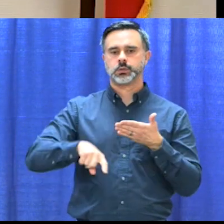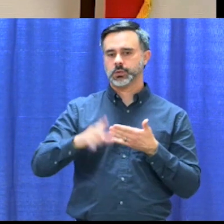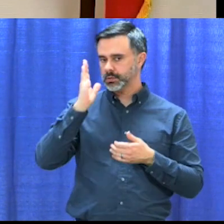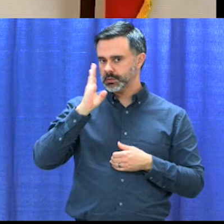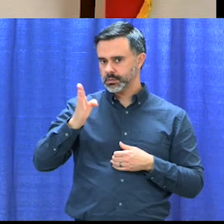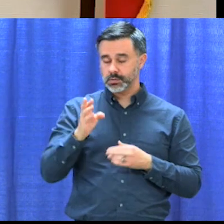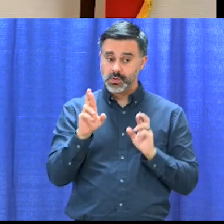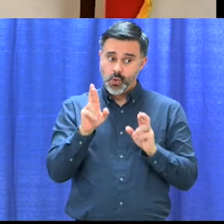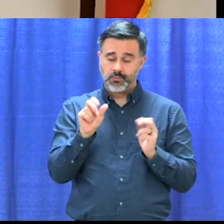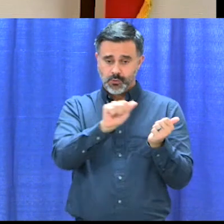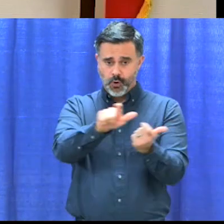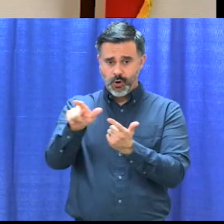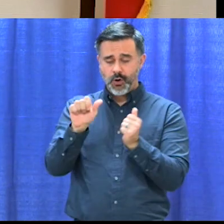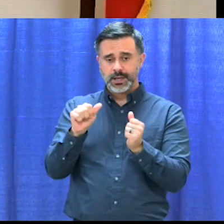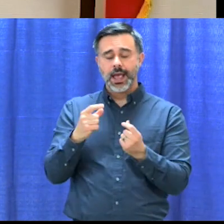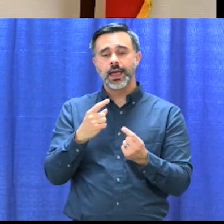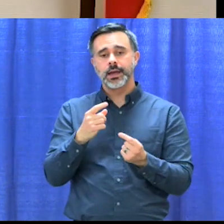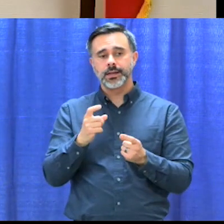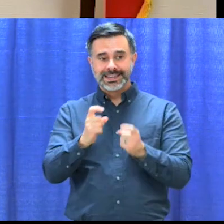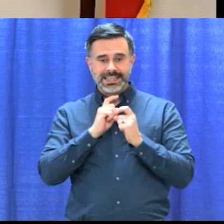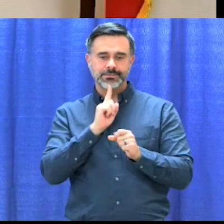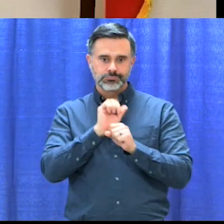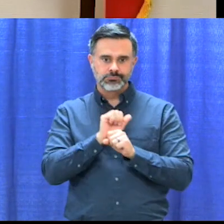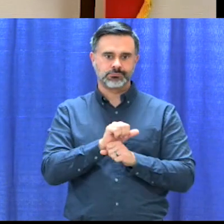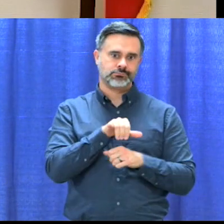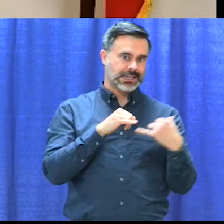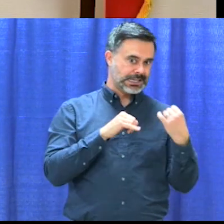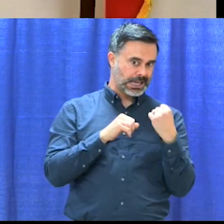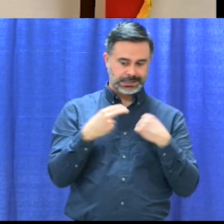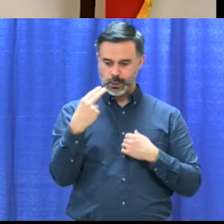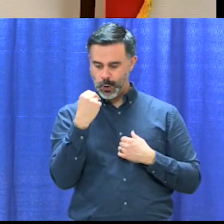able to give us an answer, your yes, no or I don't know by the time the task force meets